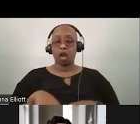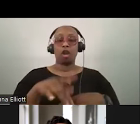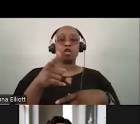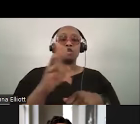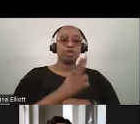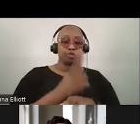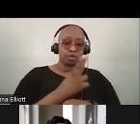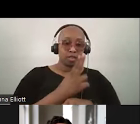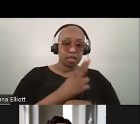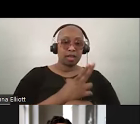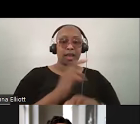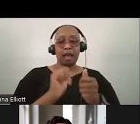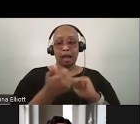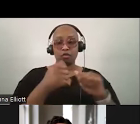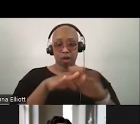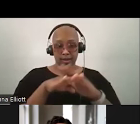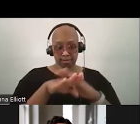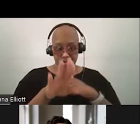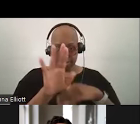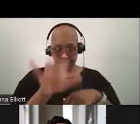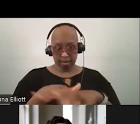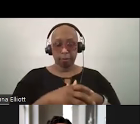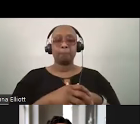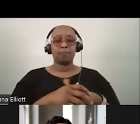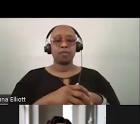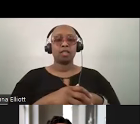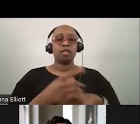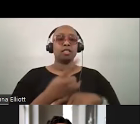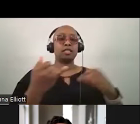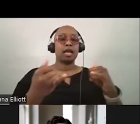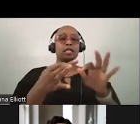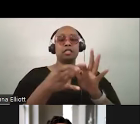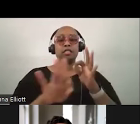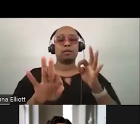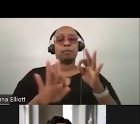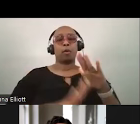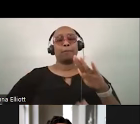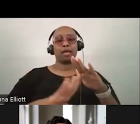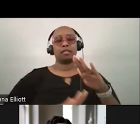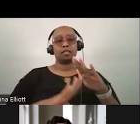I'm going to be showing you the simple basics here today using Acrobat Pro again so you sort